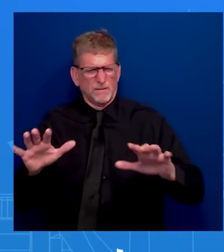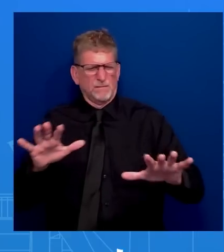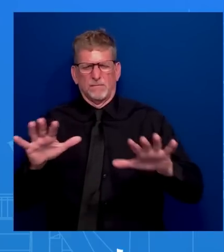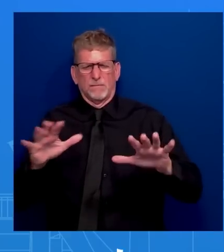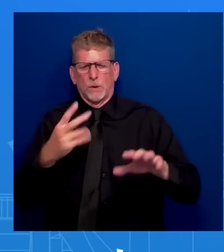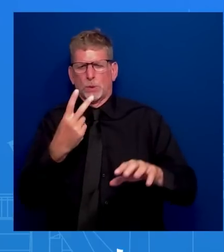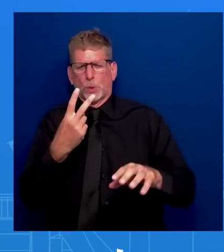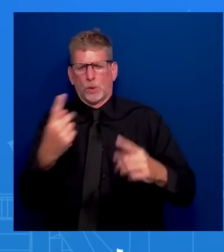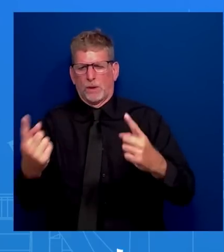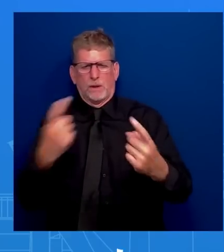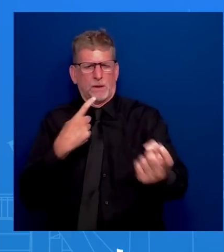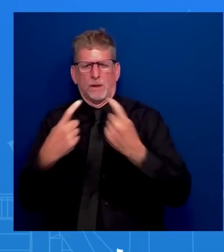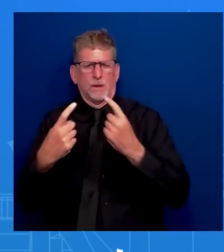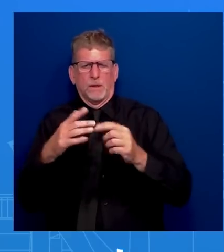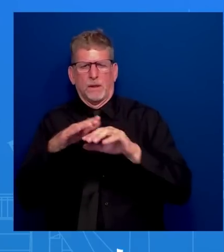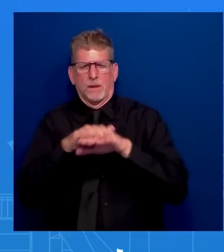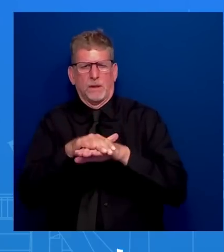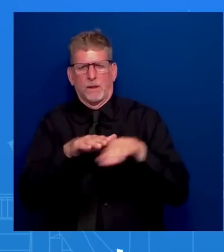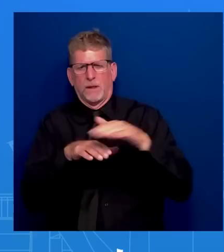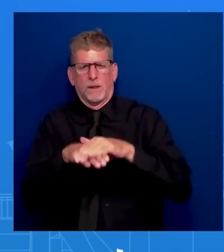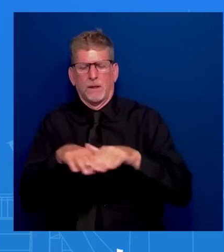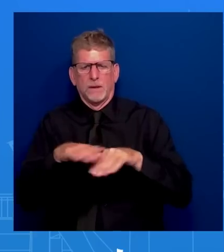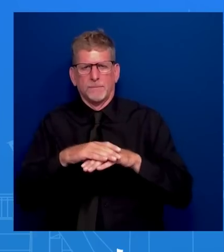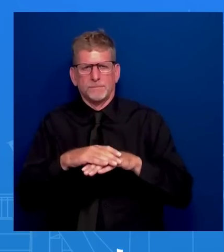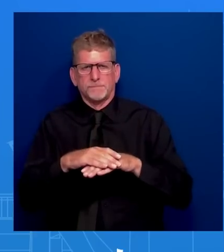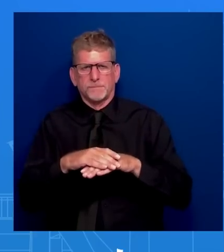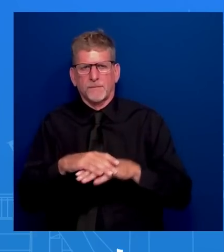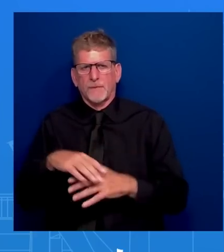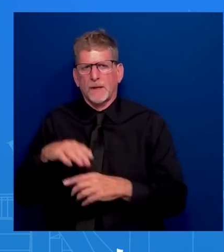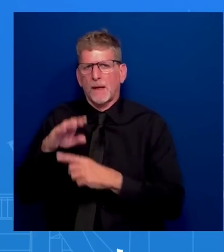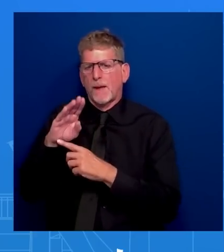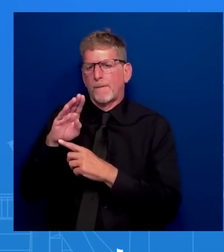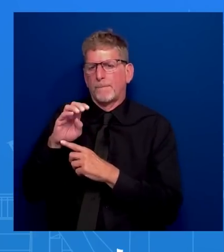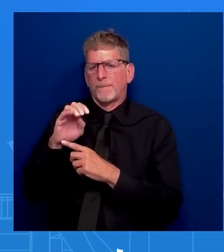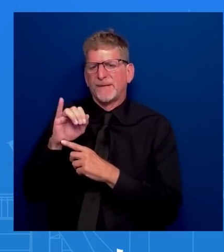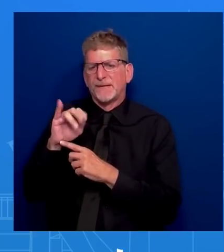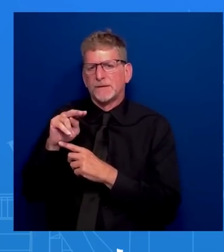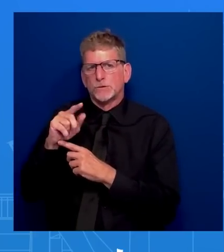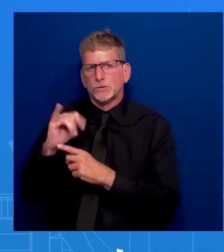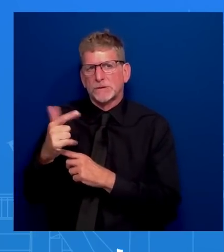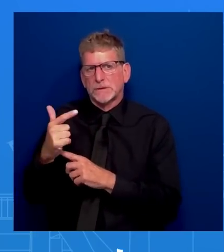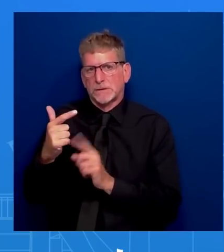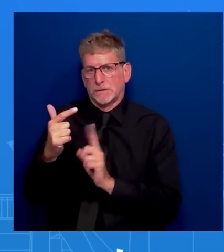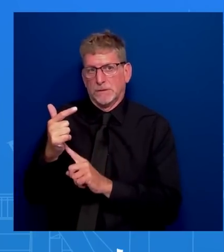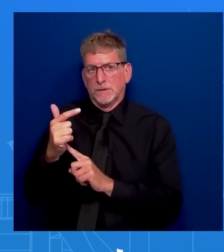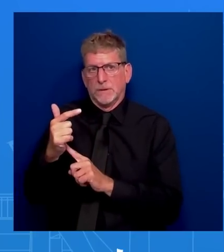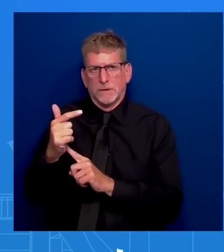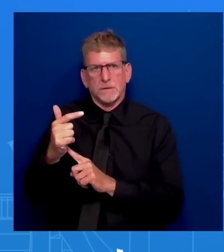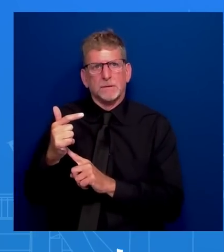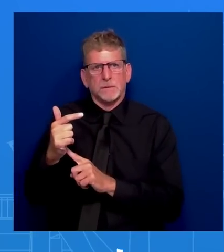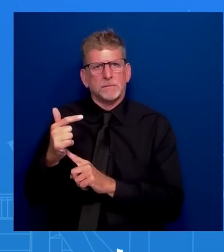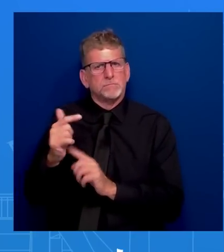the line of communications open with Beijing. The President spoke with President Xi not too long ago. We read that out.